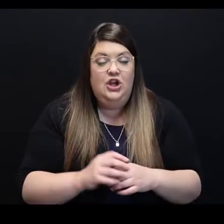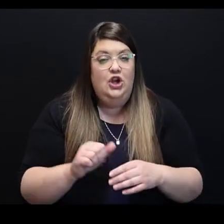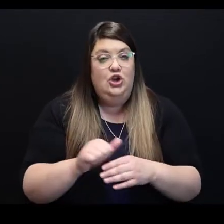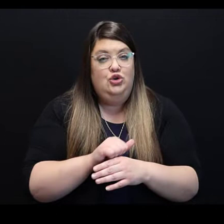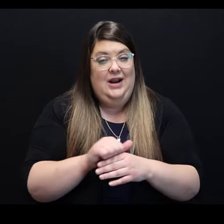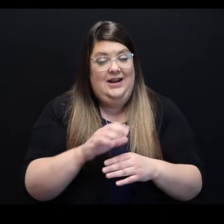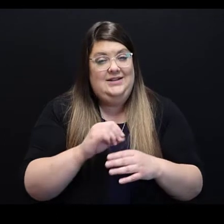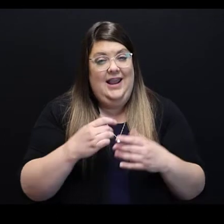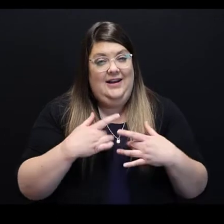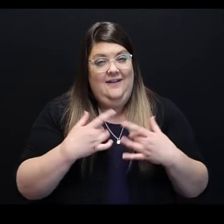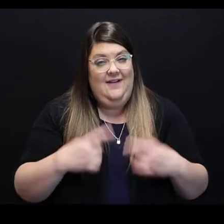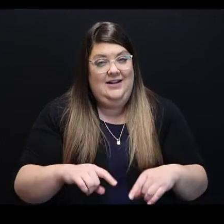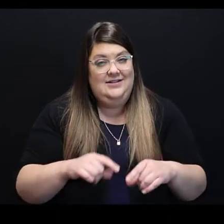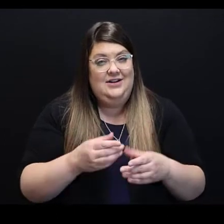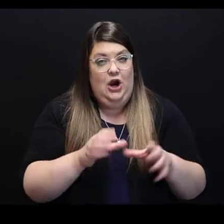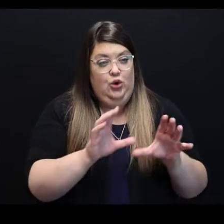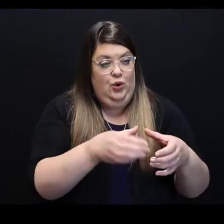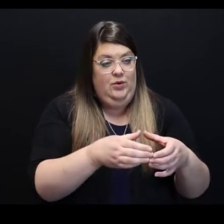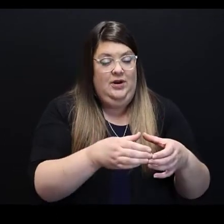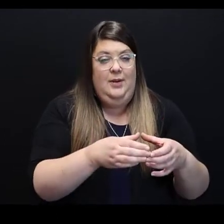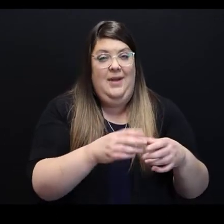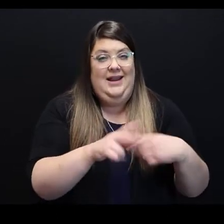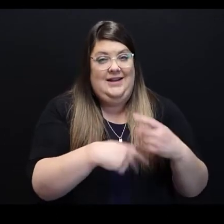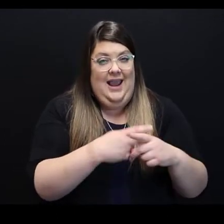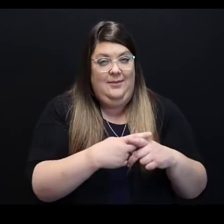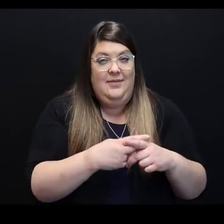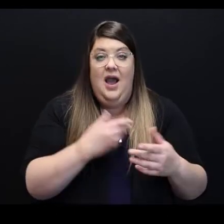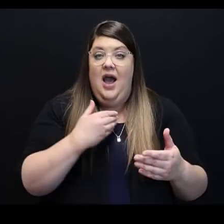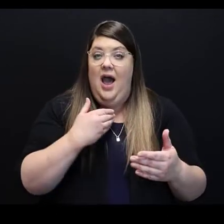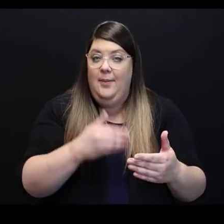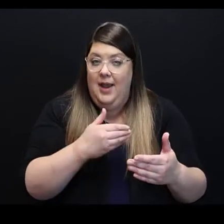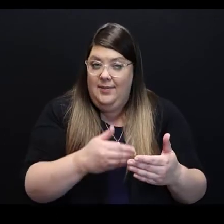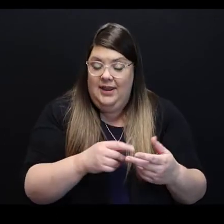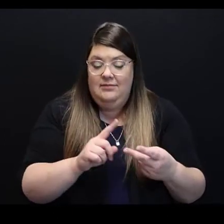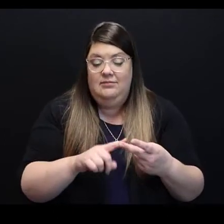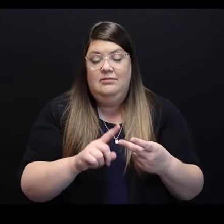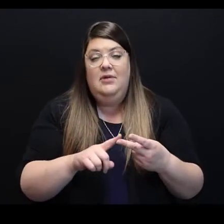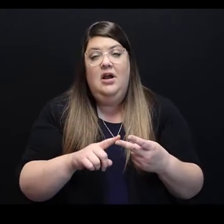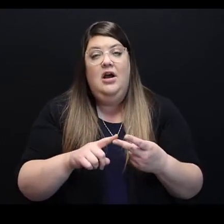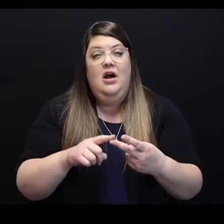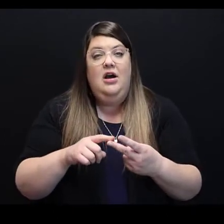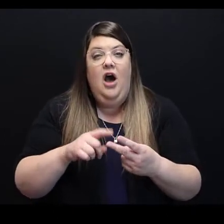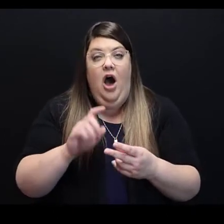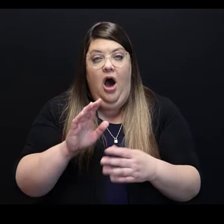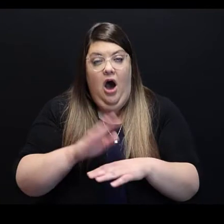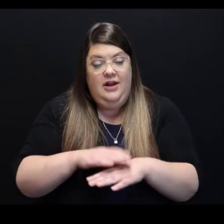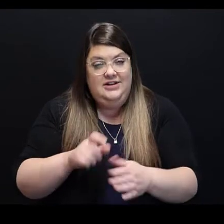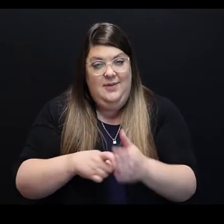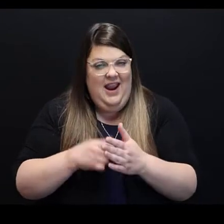type: upcoming, on demand which you can view at any time, and past which are previous upcoming events.